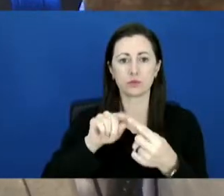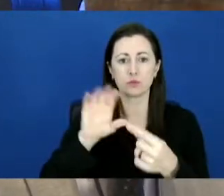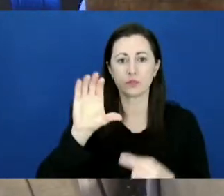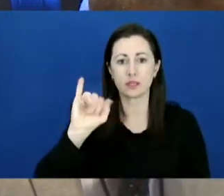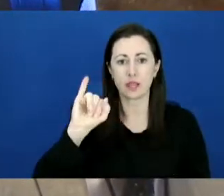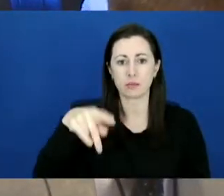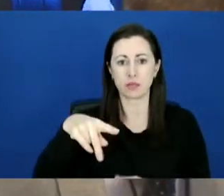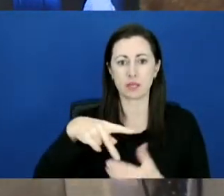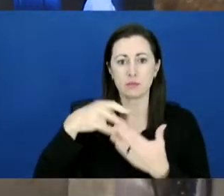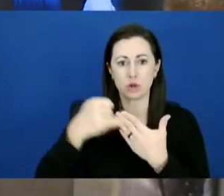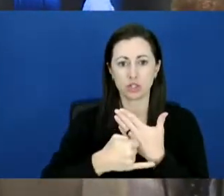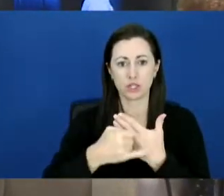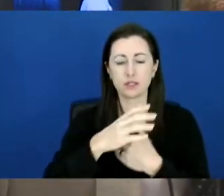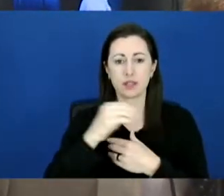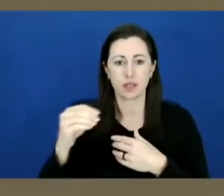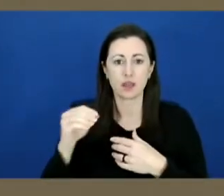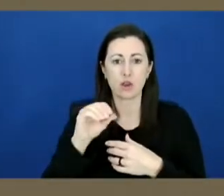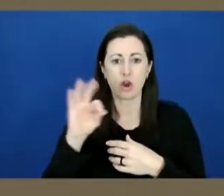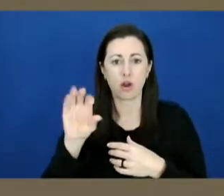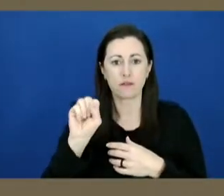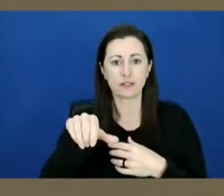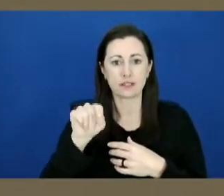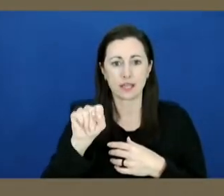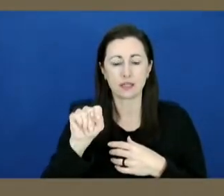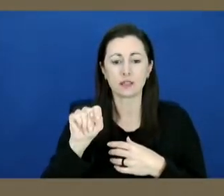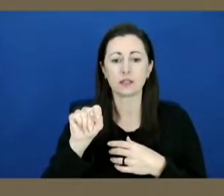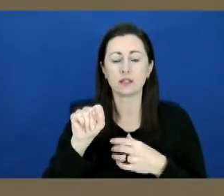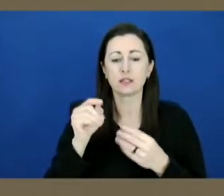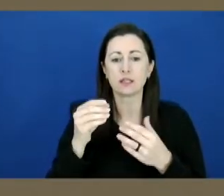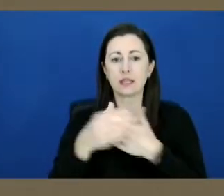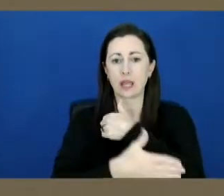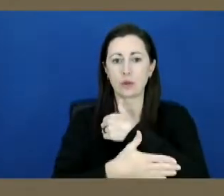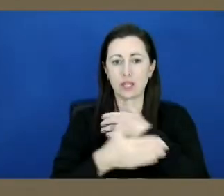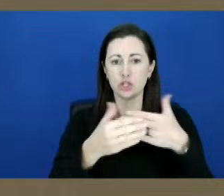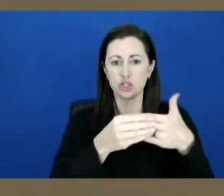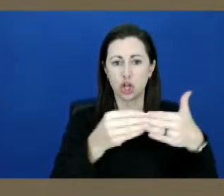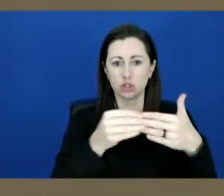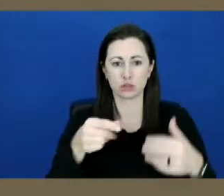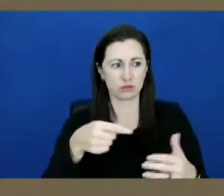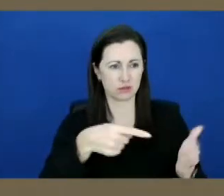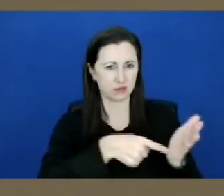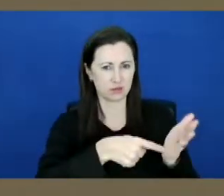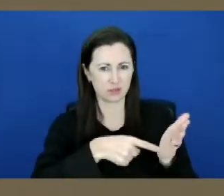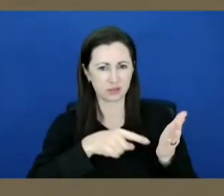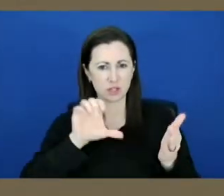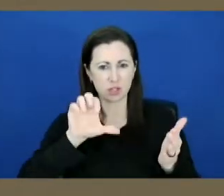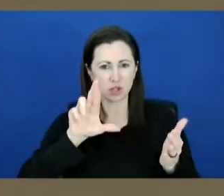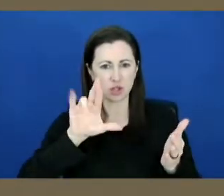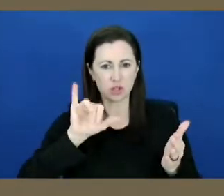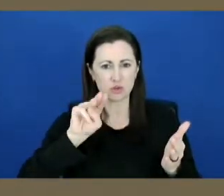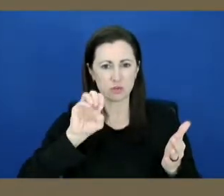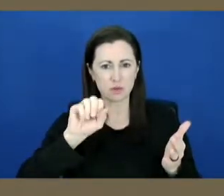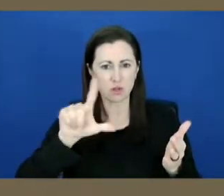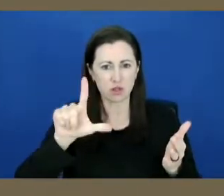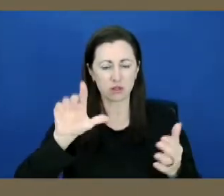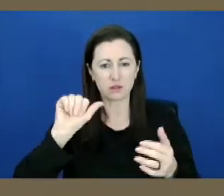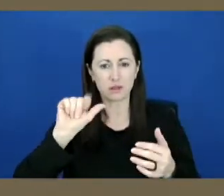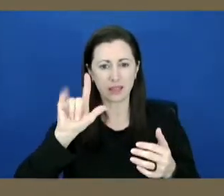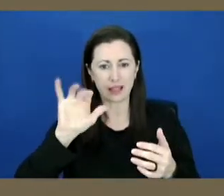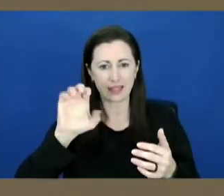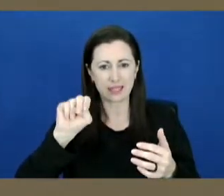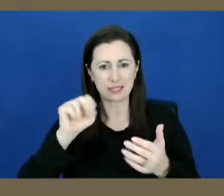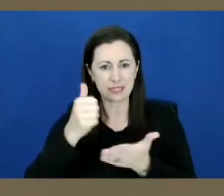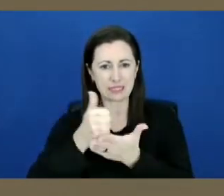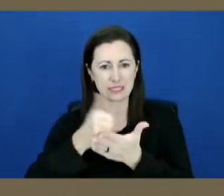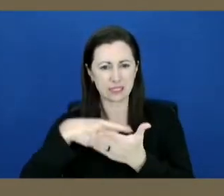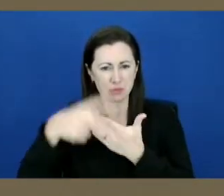IT'S GRANT FUNDS